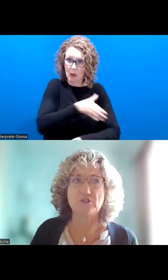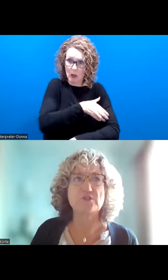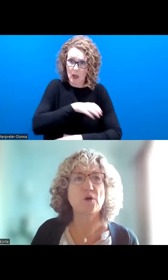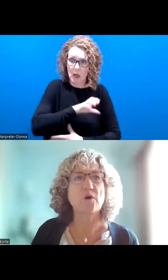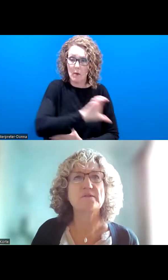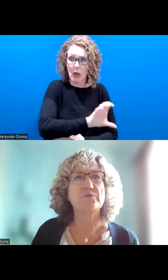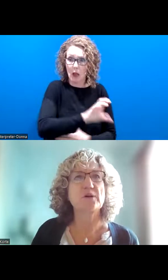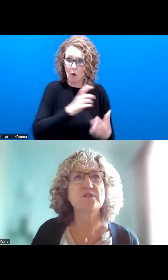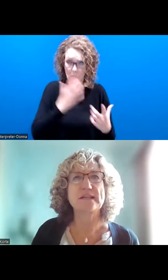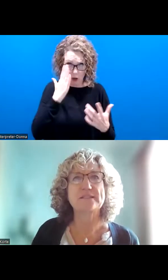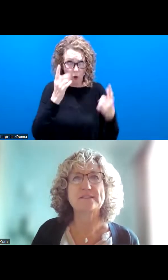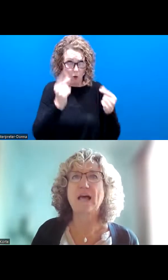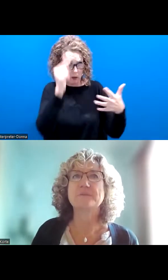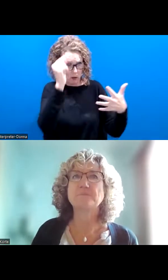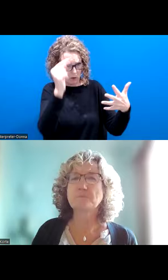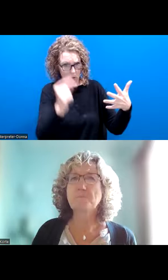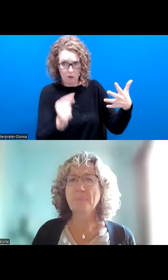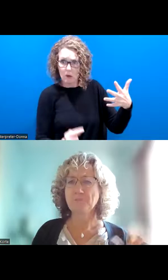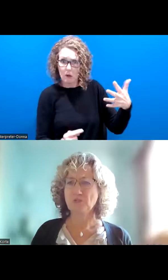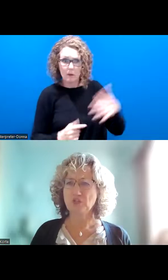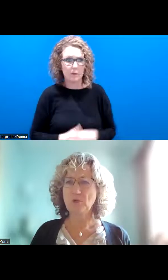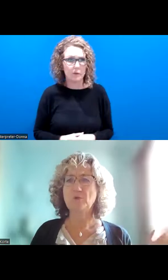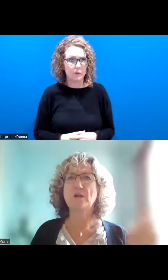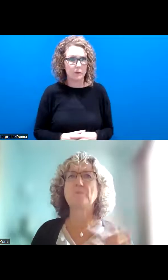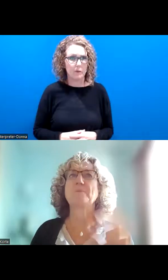year for a total of $8,700 over